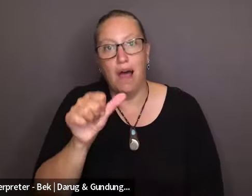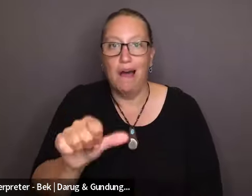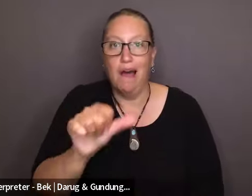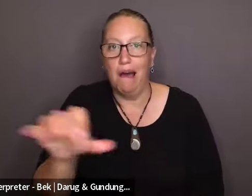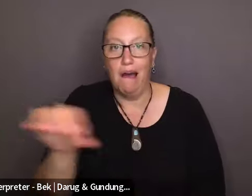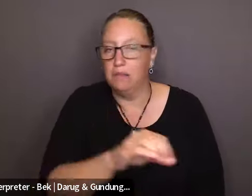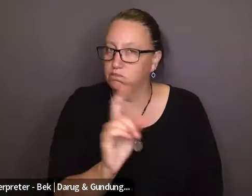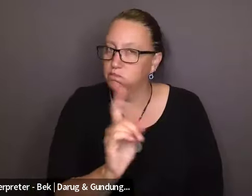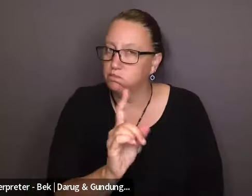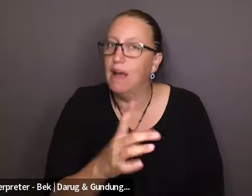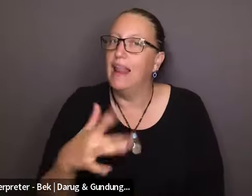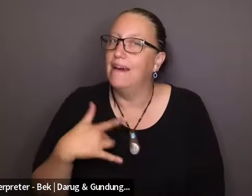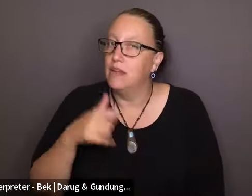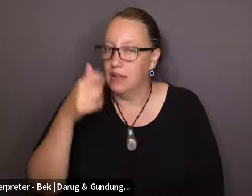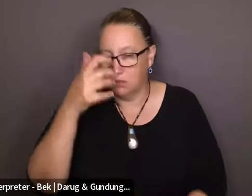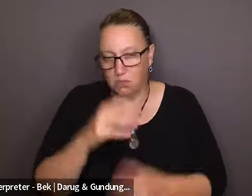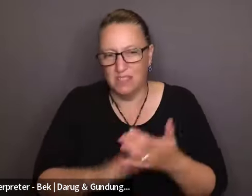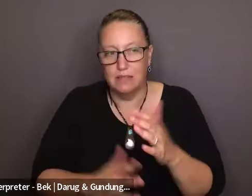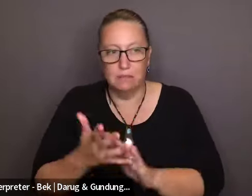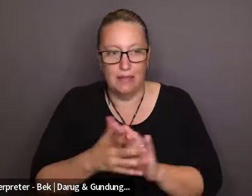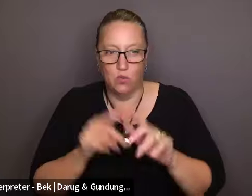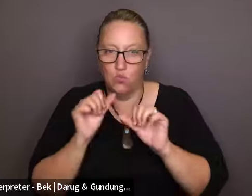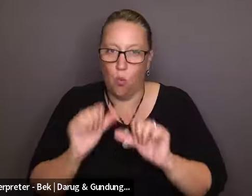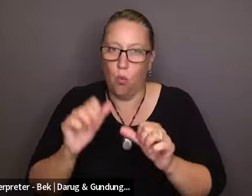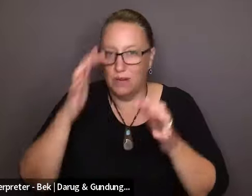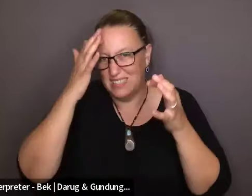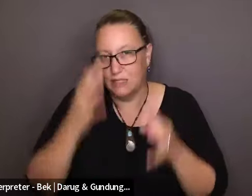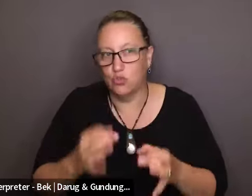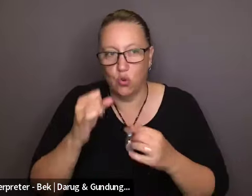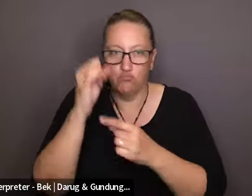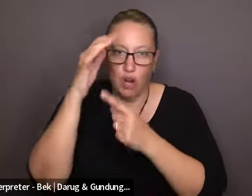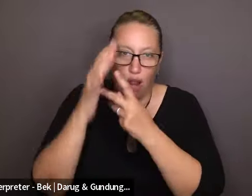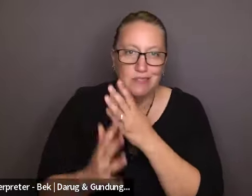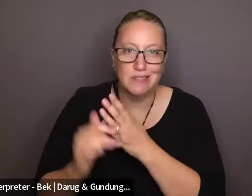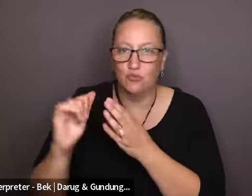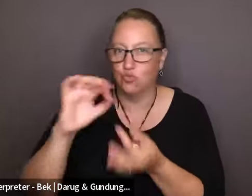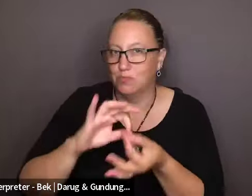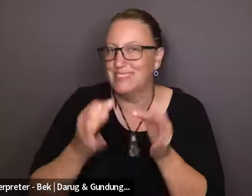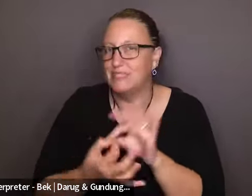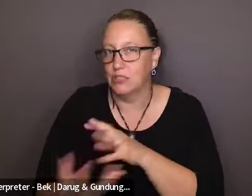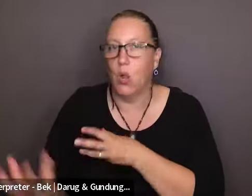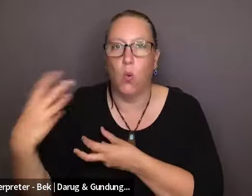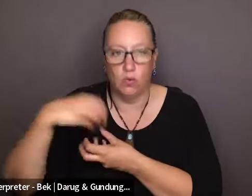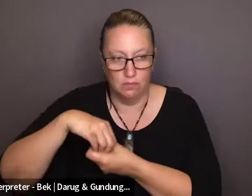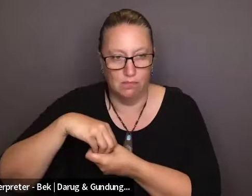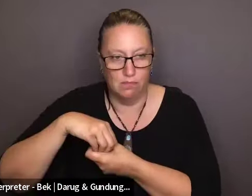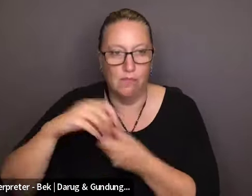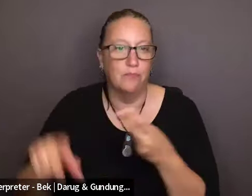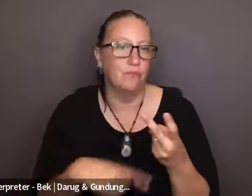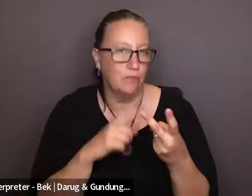authoritative knowledge. That means lived experience isn't something we simply include. It actively shapes decisions,